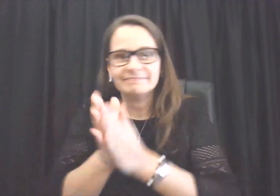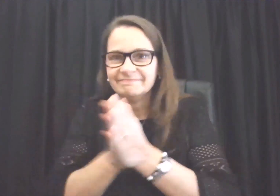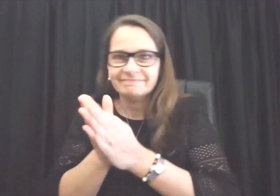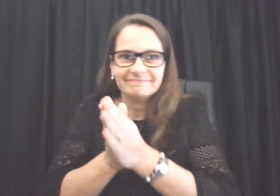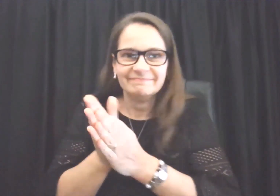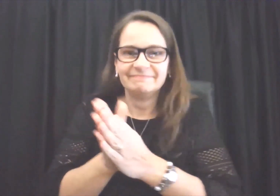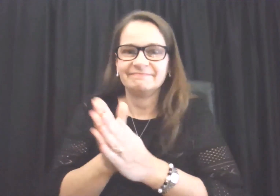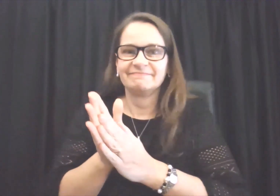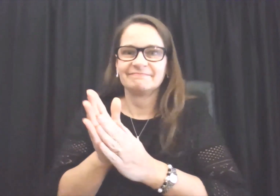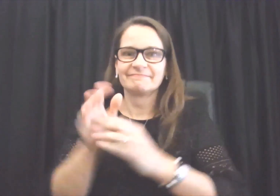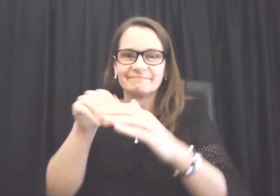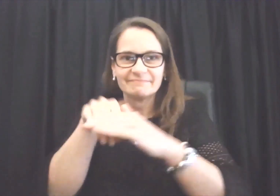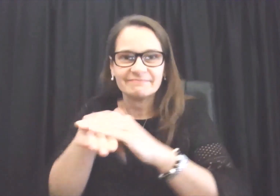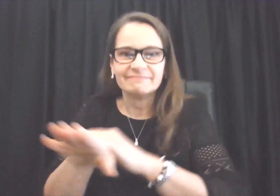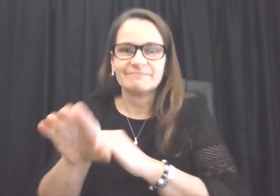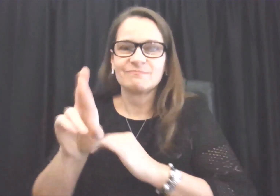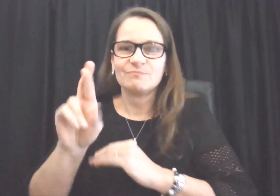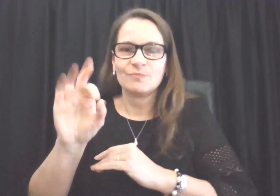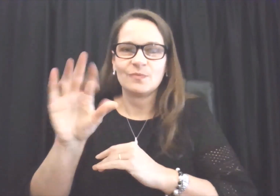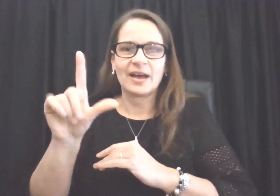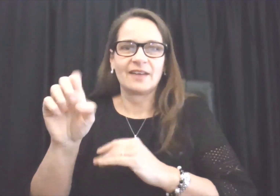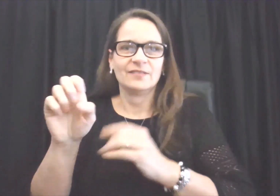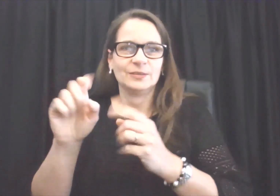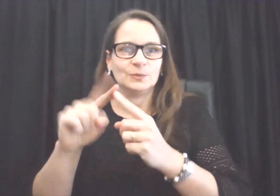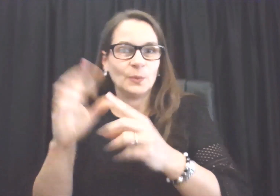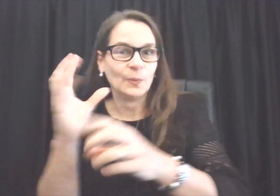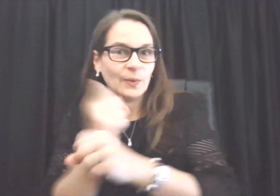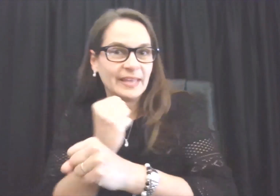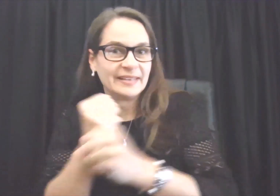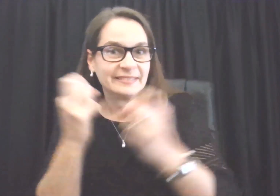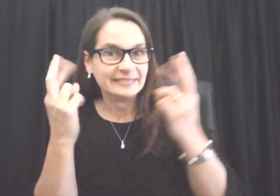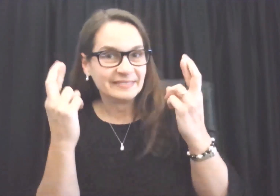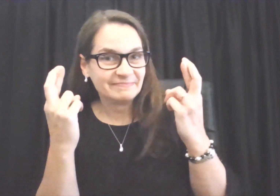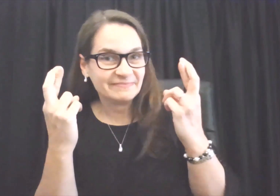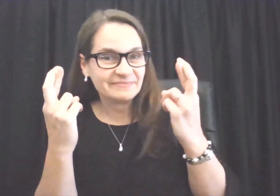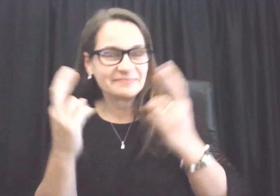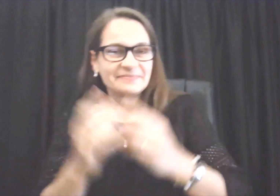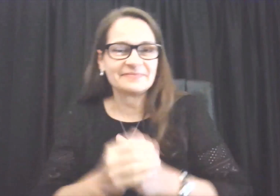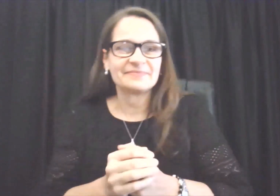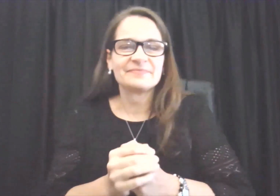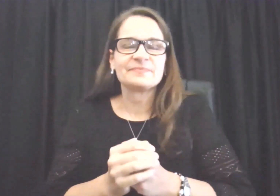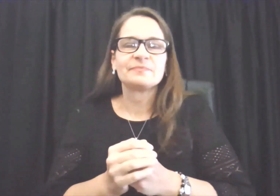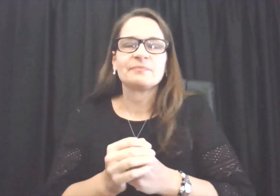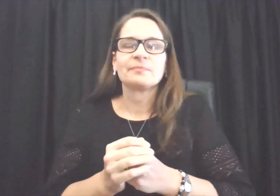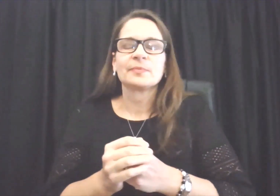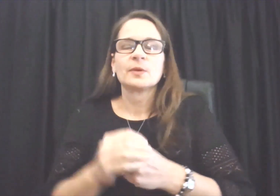and giving you the opportunity to win a hundred dollars I hope you do win